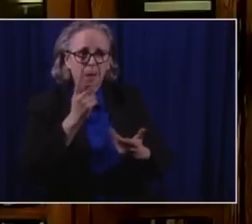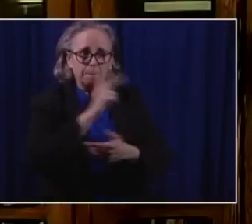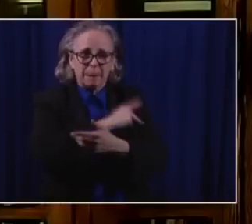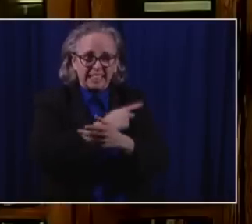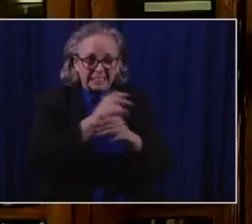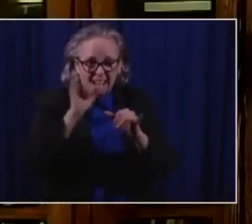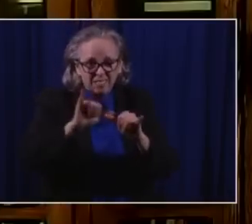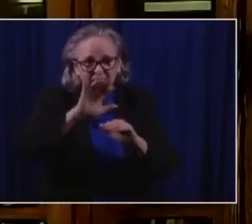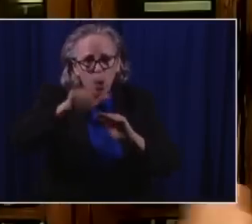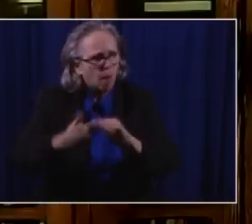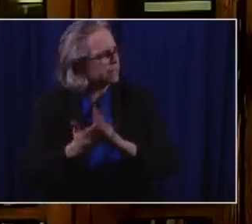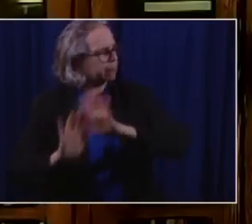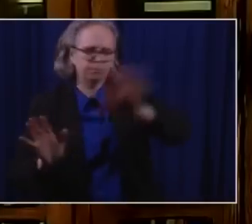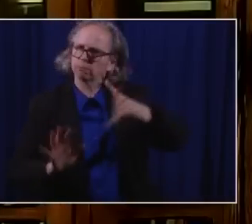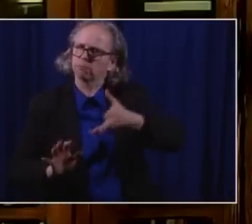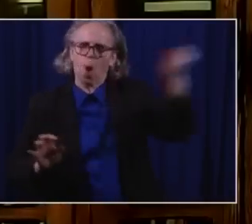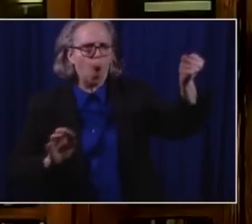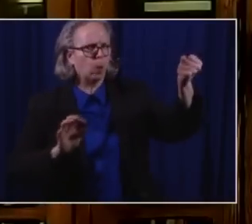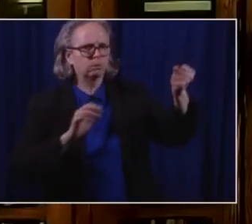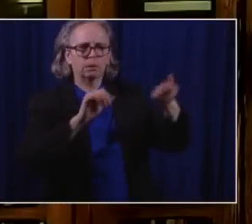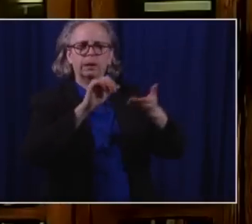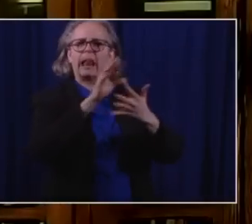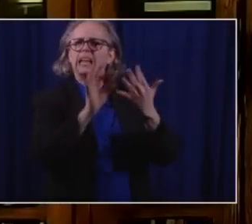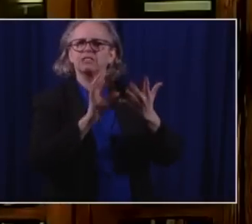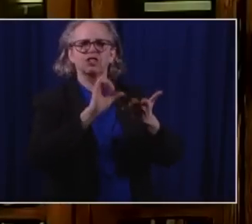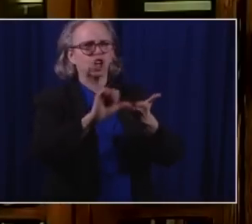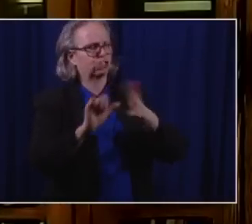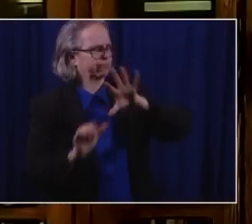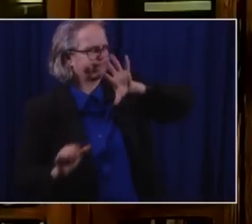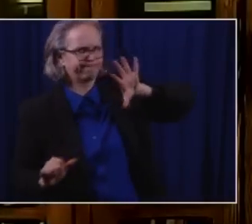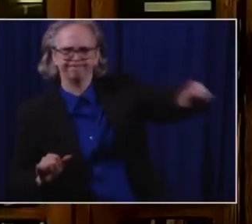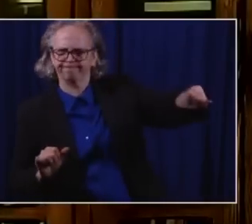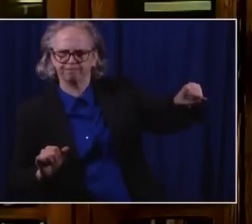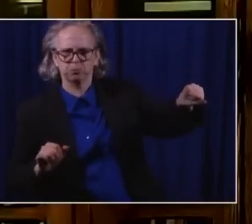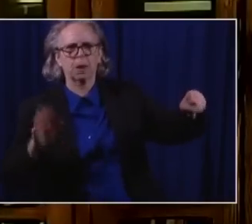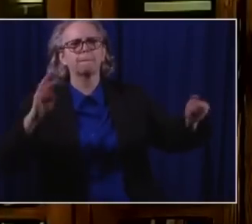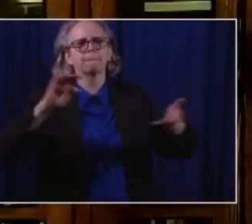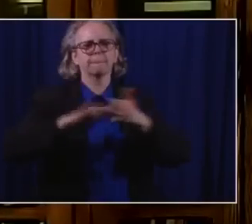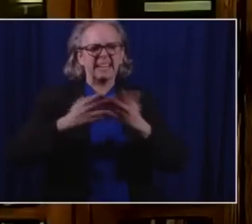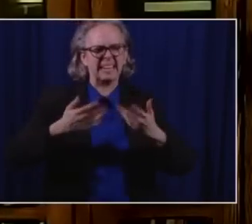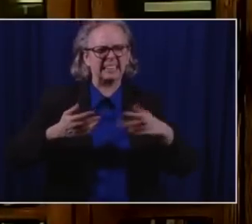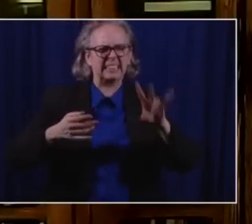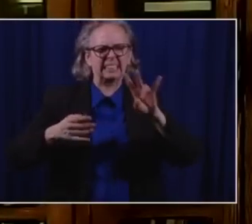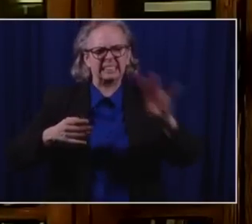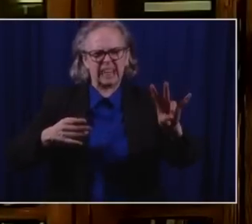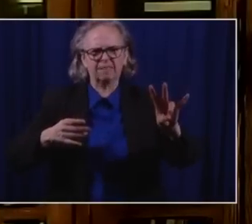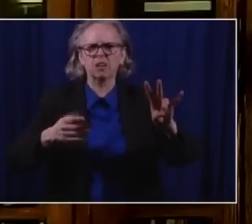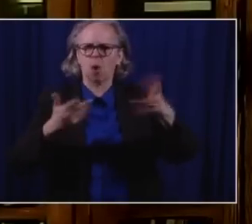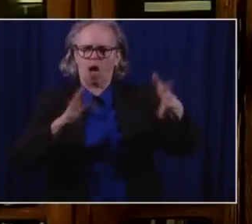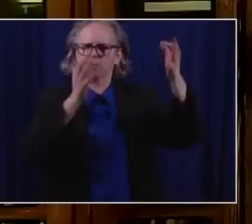hospitals in our zone. They're postponing some sort of outpatient surgery where patients may still need to spend a night in the hospital in order to free up beds and